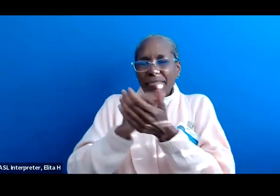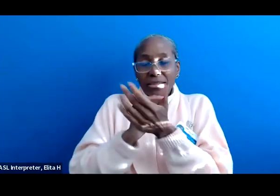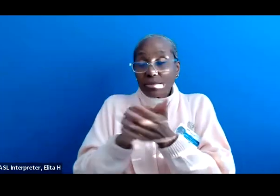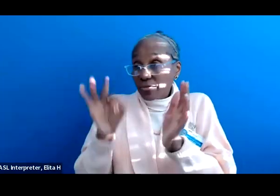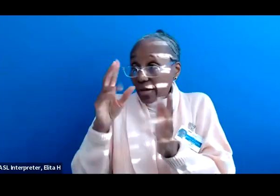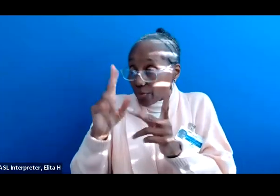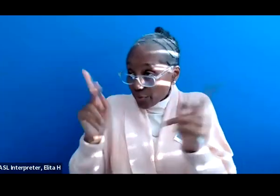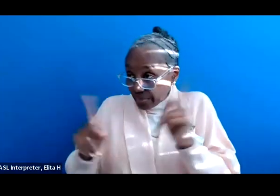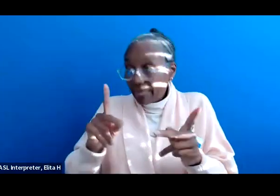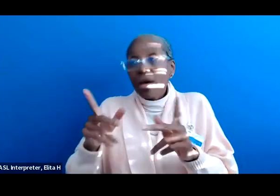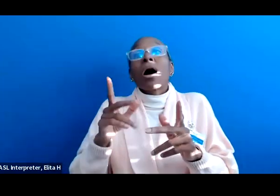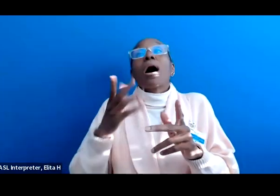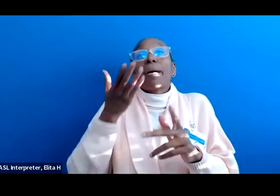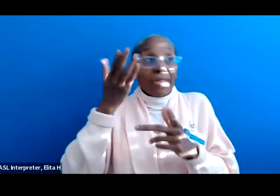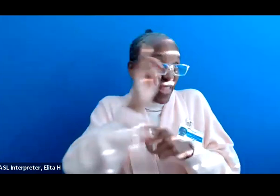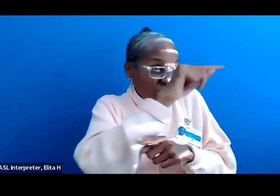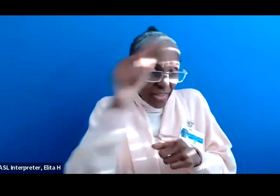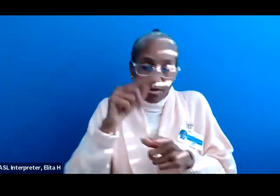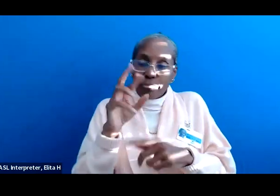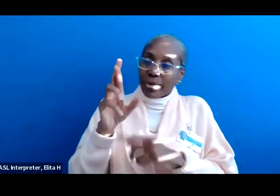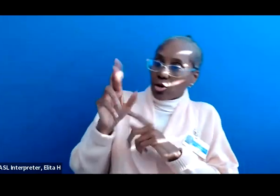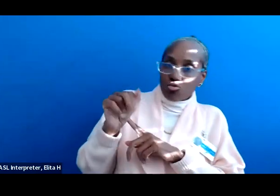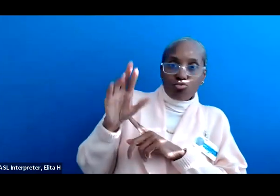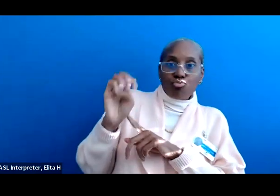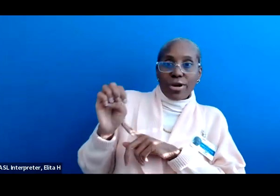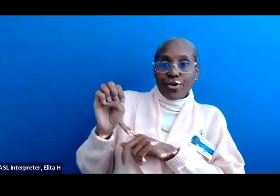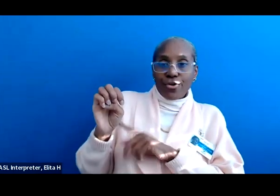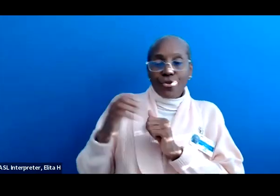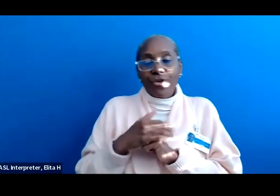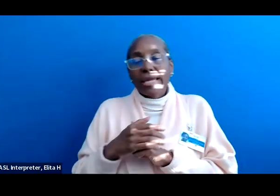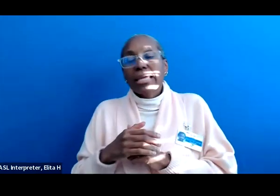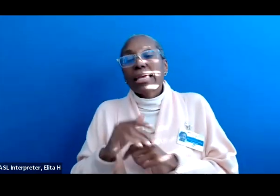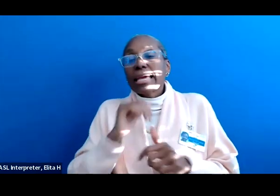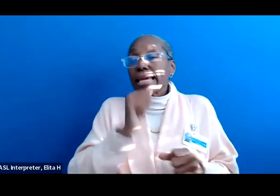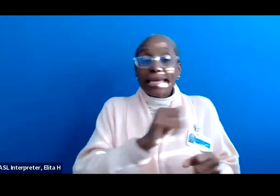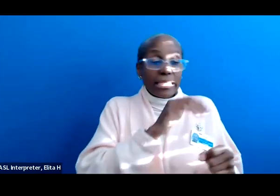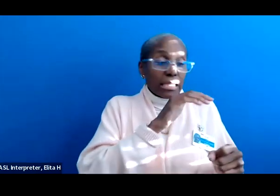They're out there, but it's so very, very rare. The incomplete means some messages get through.